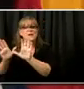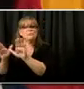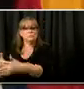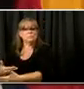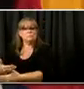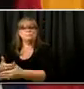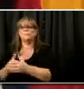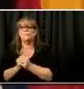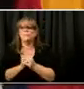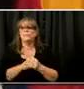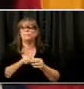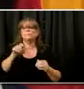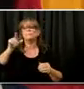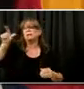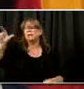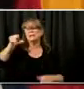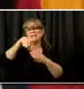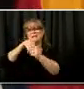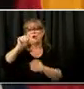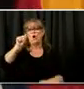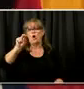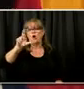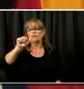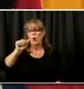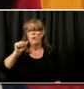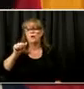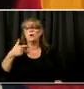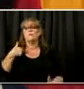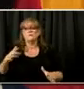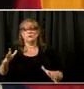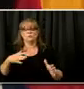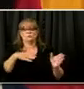as soon as we understood that this pandemic was here and that we had to deal with those impacts we